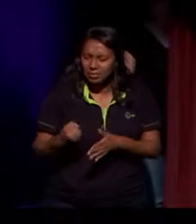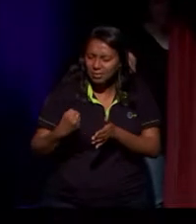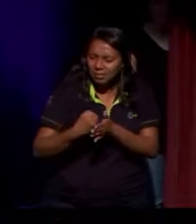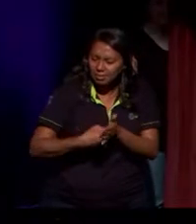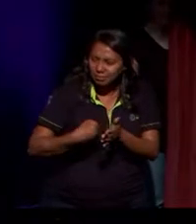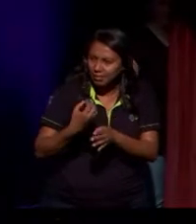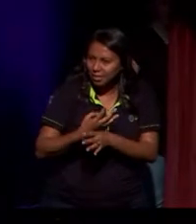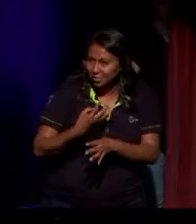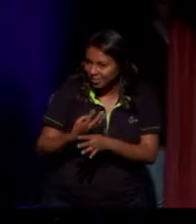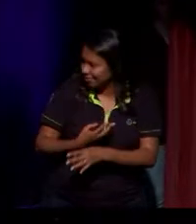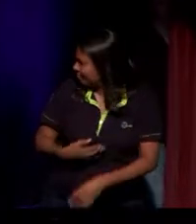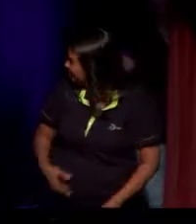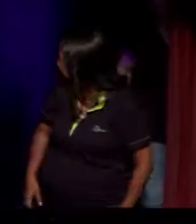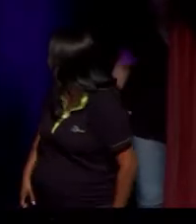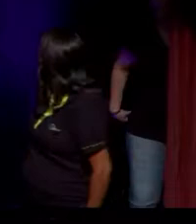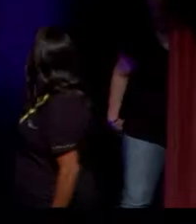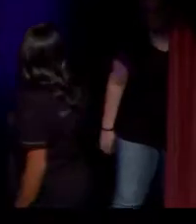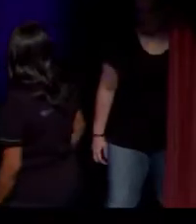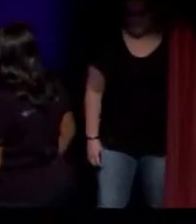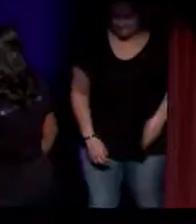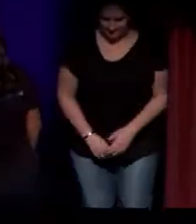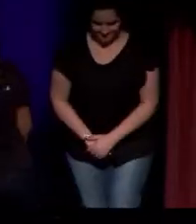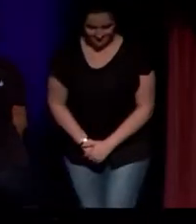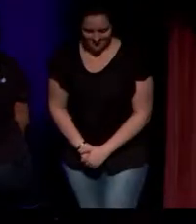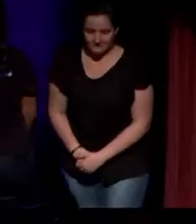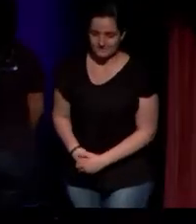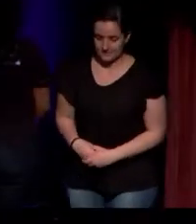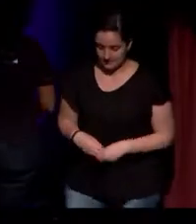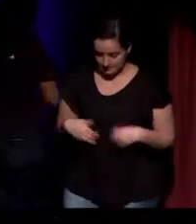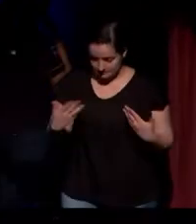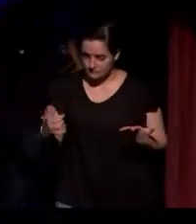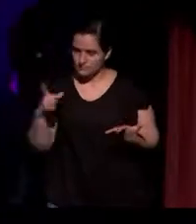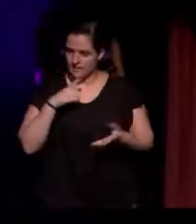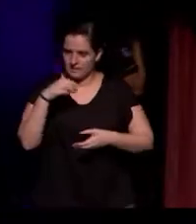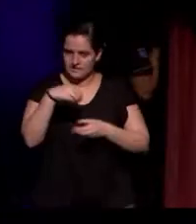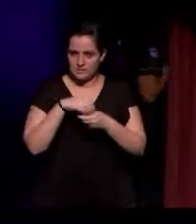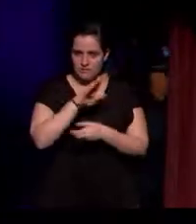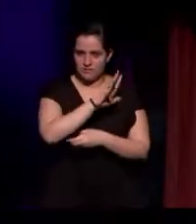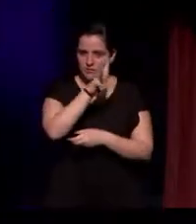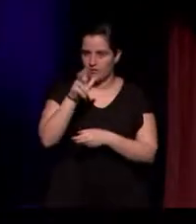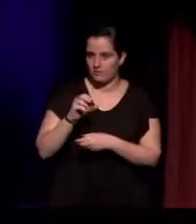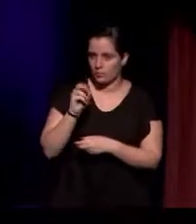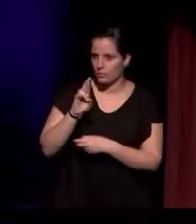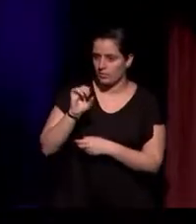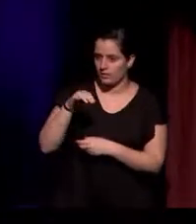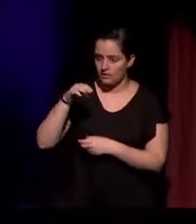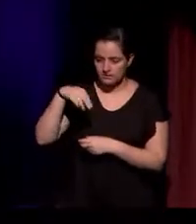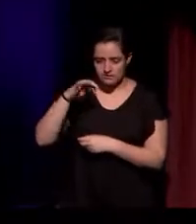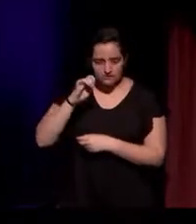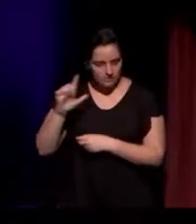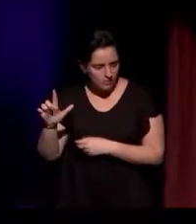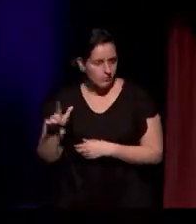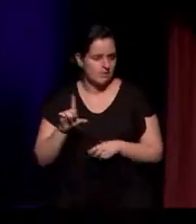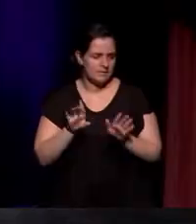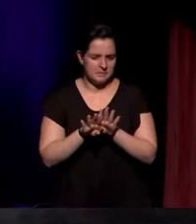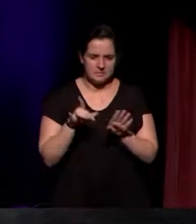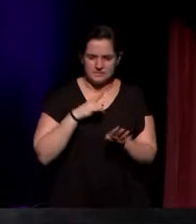as we also have in East Africa, as we have in the East, and, according to my studies, in Latin America as well.